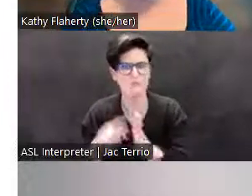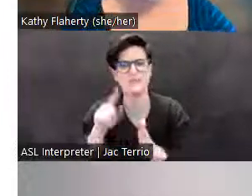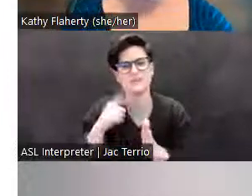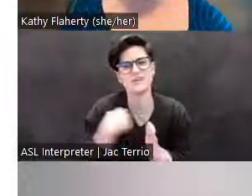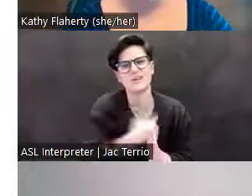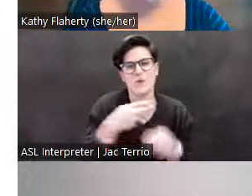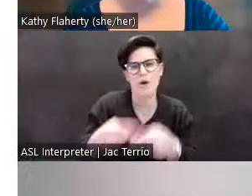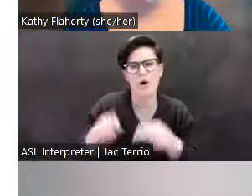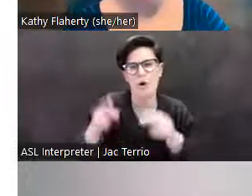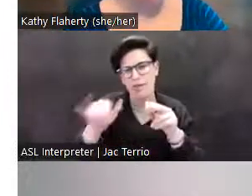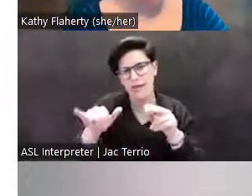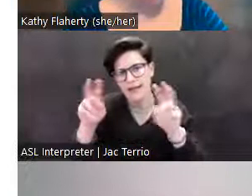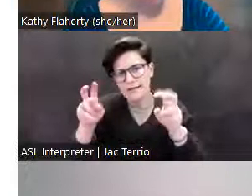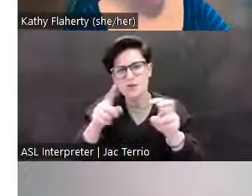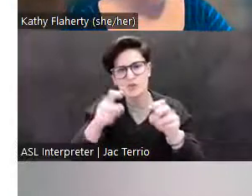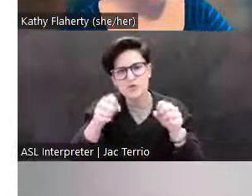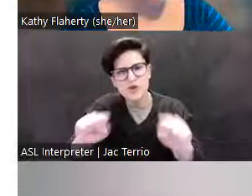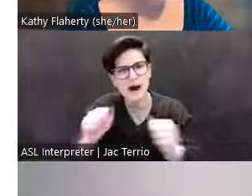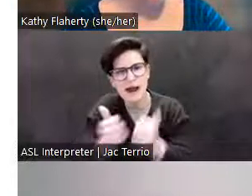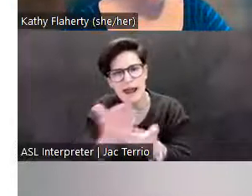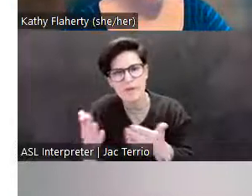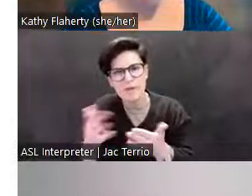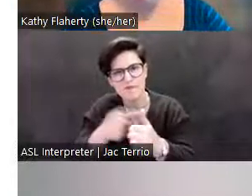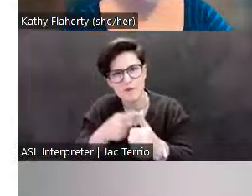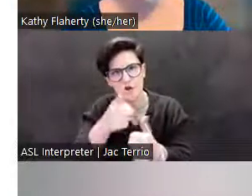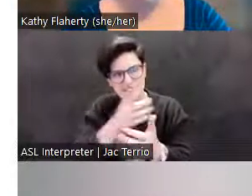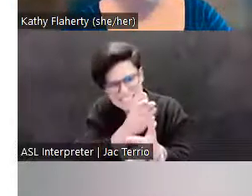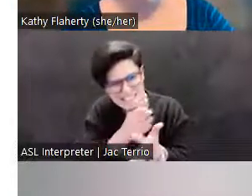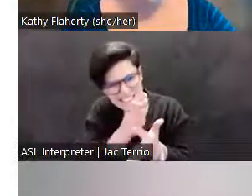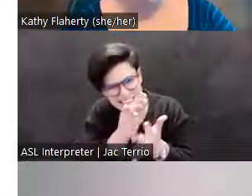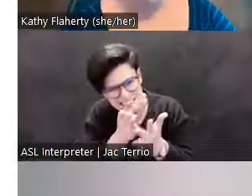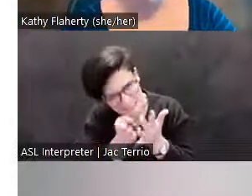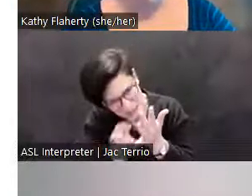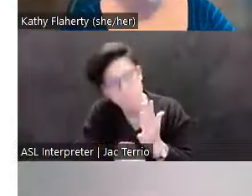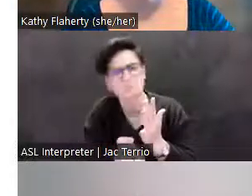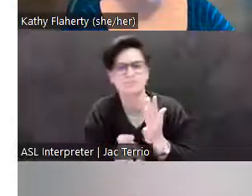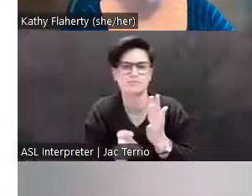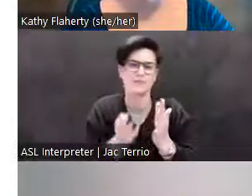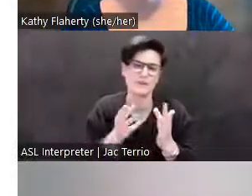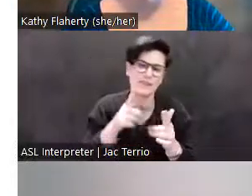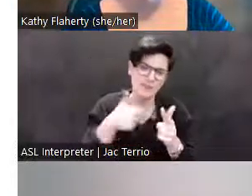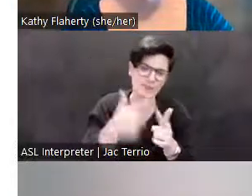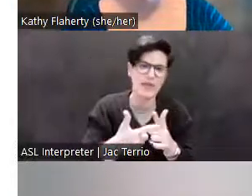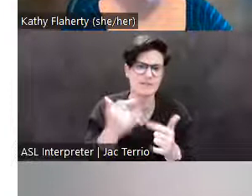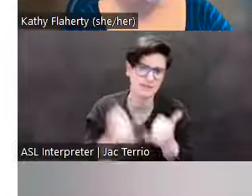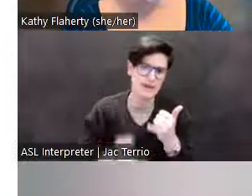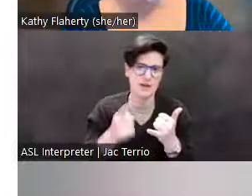15:31:23 But you must do that. next slide, please. and if you're going to file with the